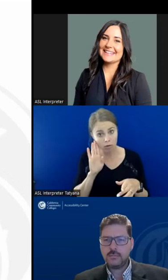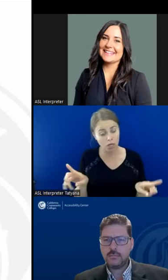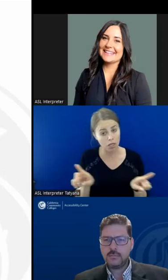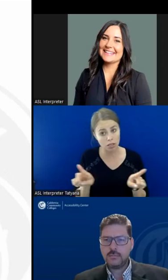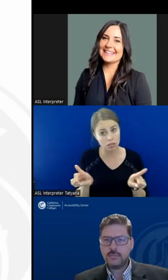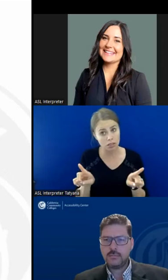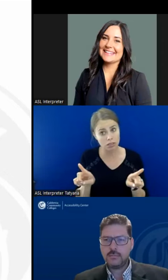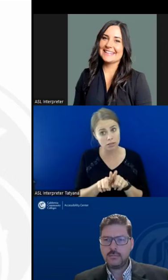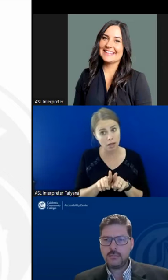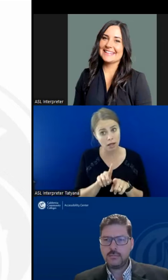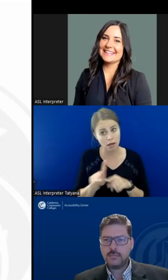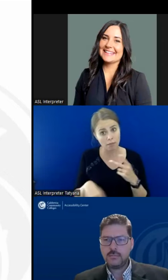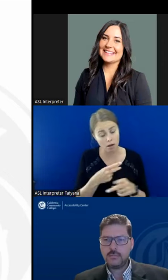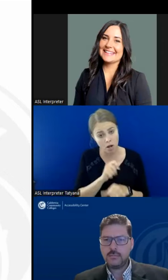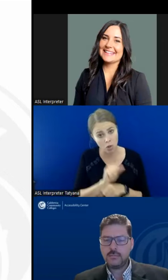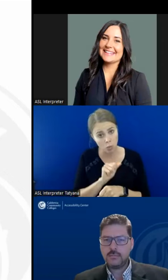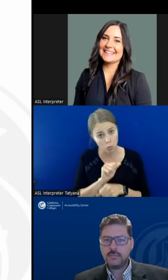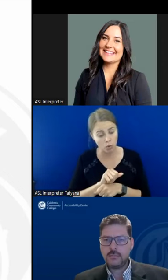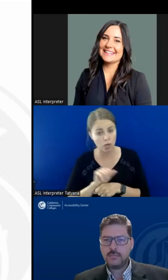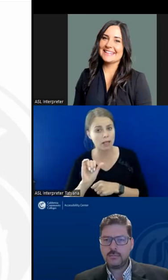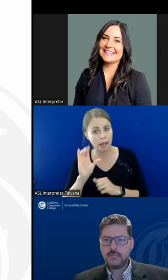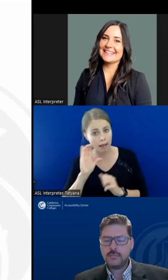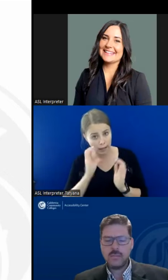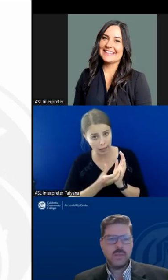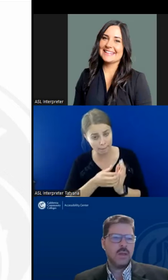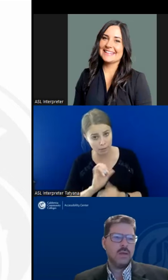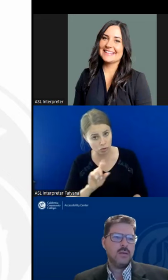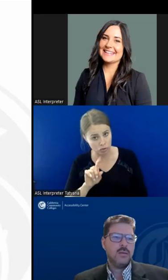of work that, like the images have a description?